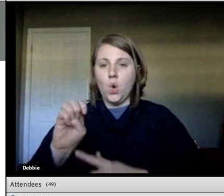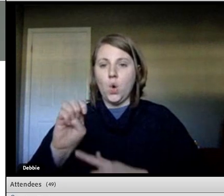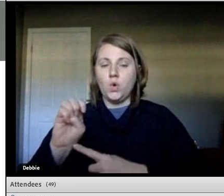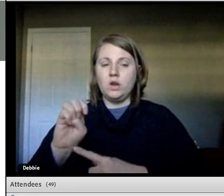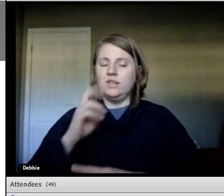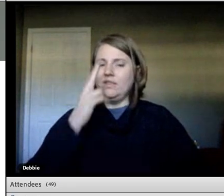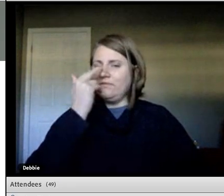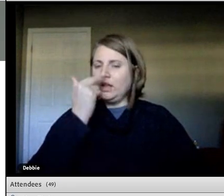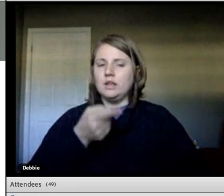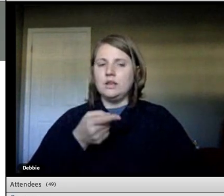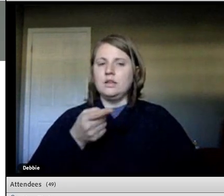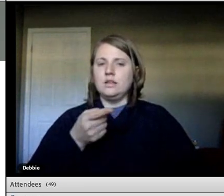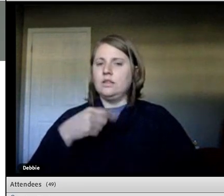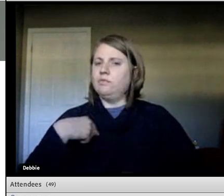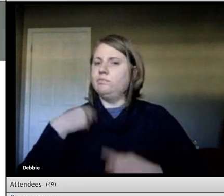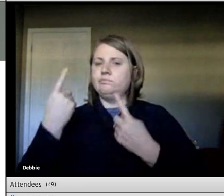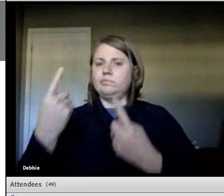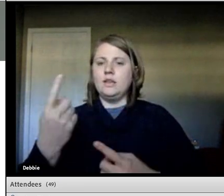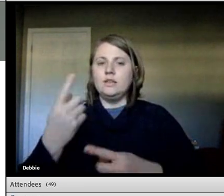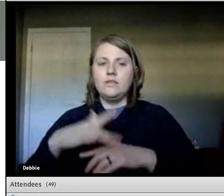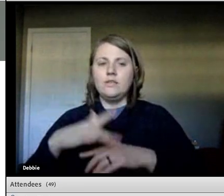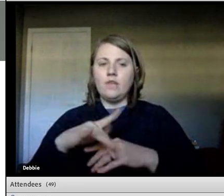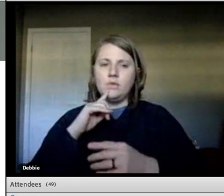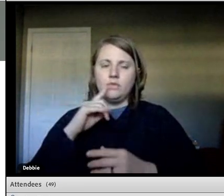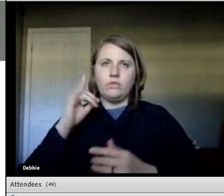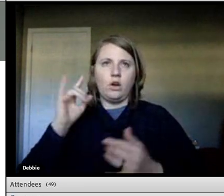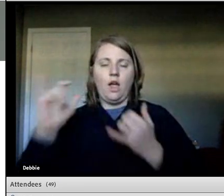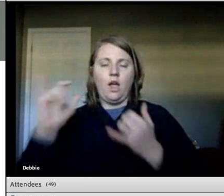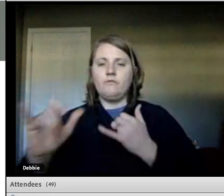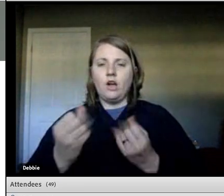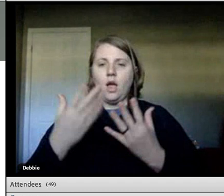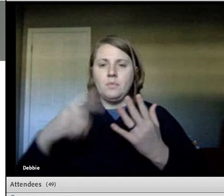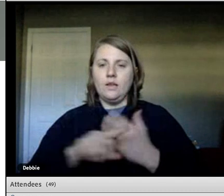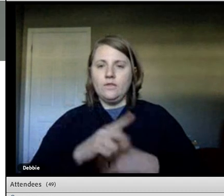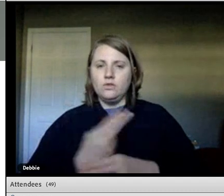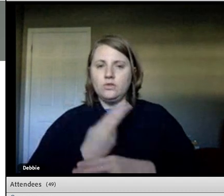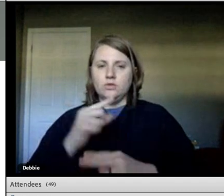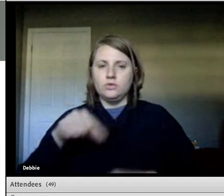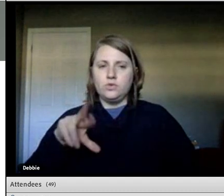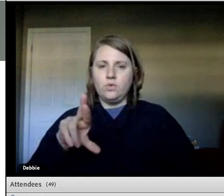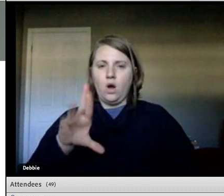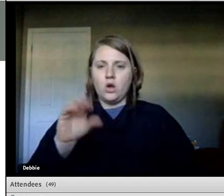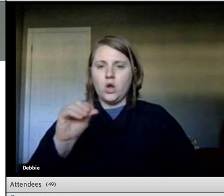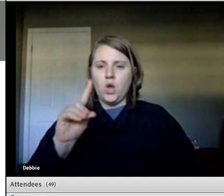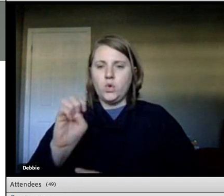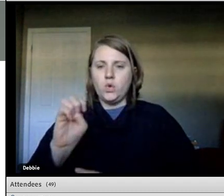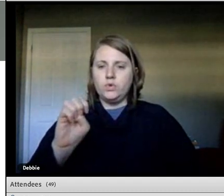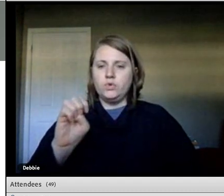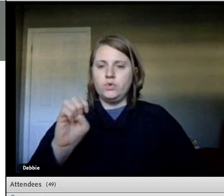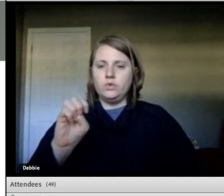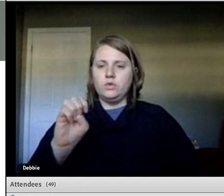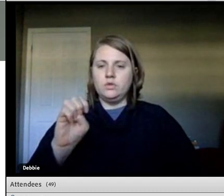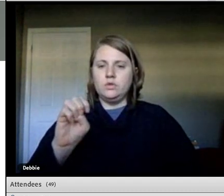How many of you have used QR codes? I say, Mary, I know you have.